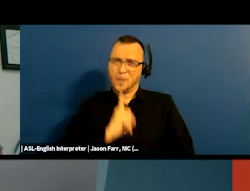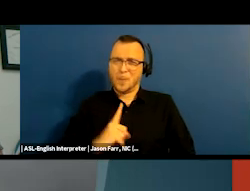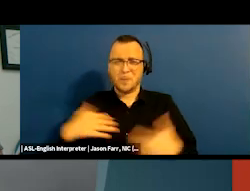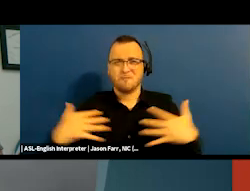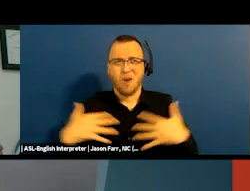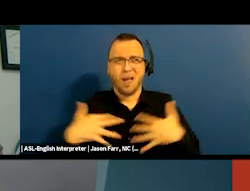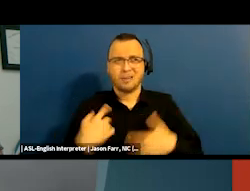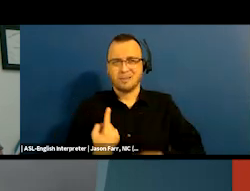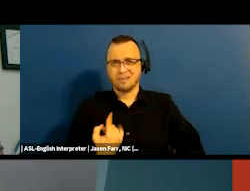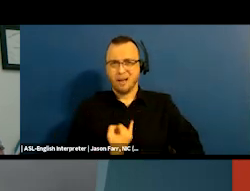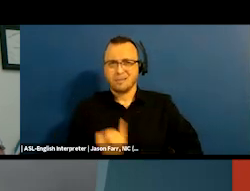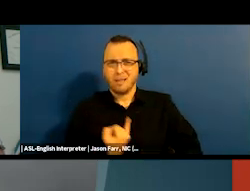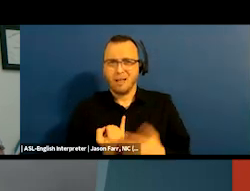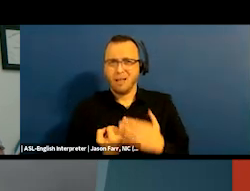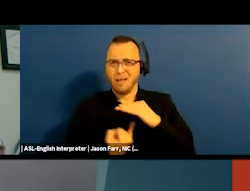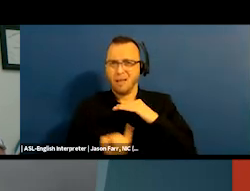as far as that's concerned. Next slide, please.